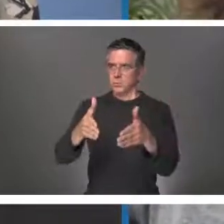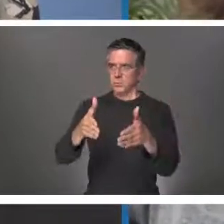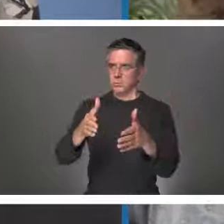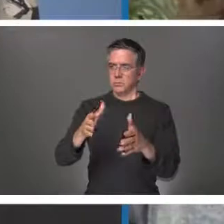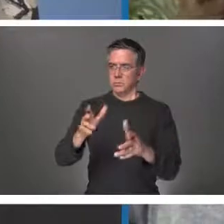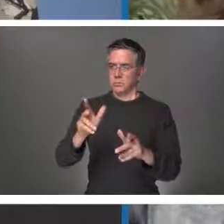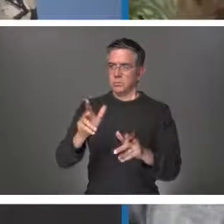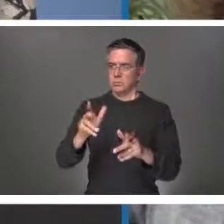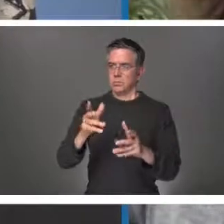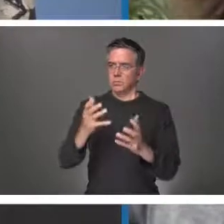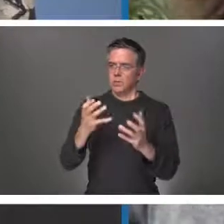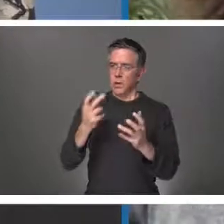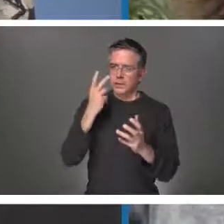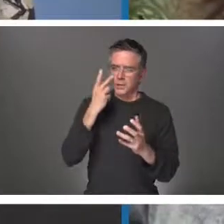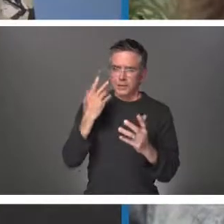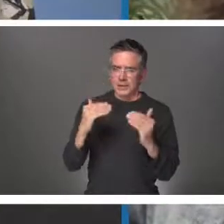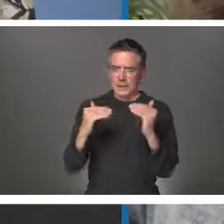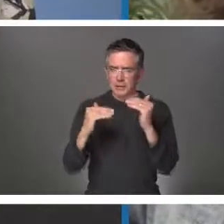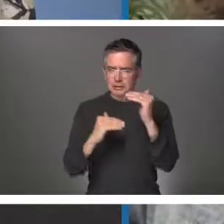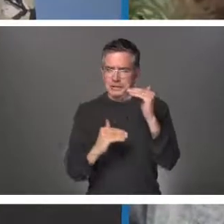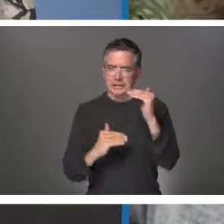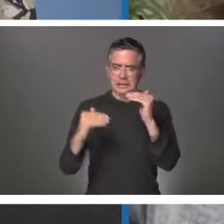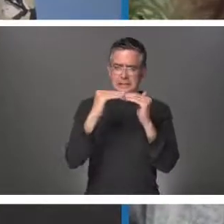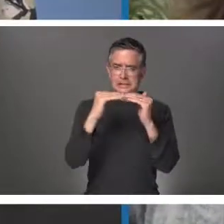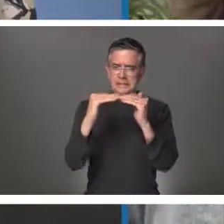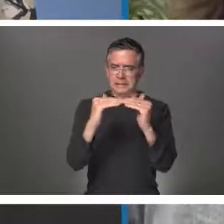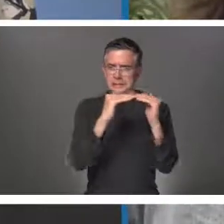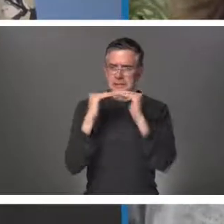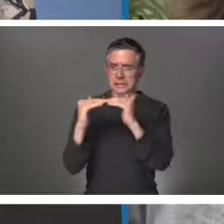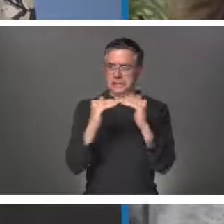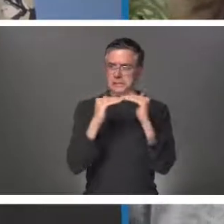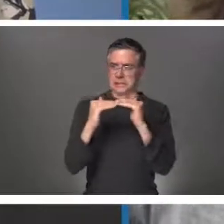and dealing with crises similar to the COVID pandemic.